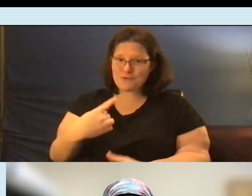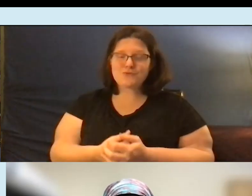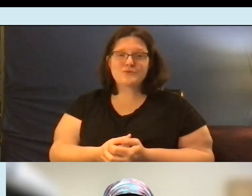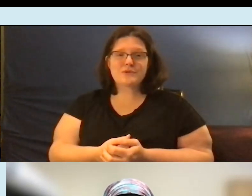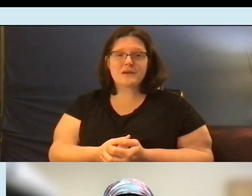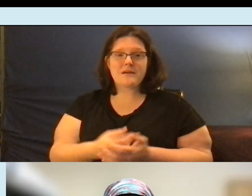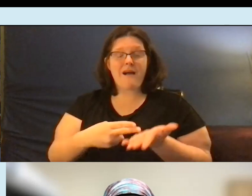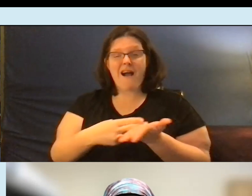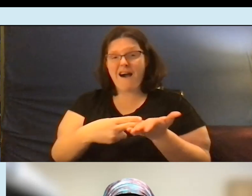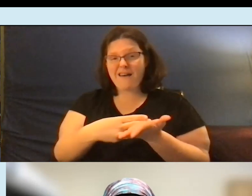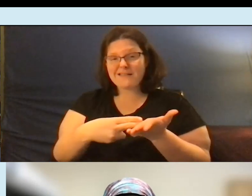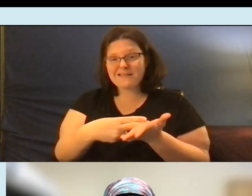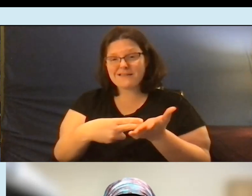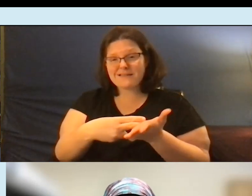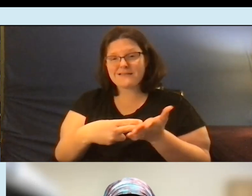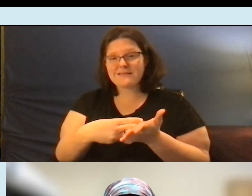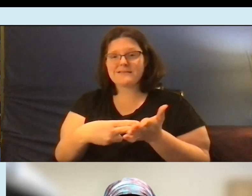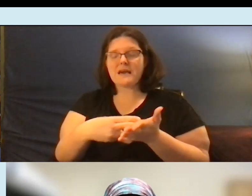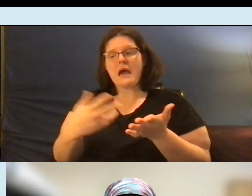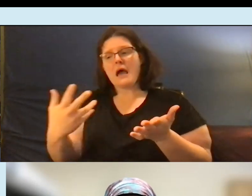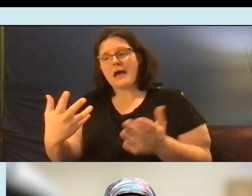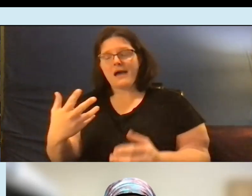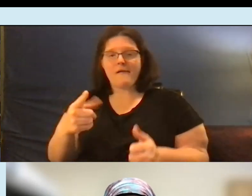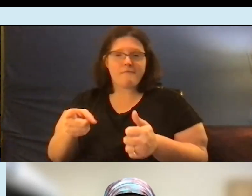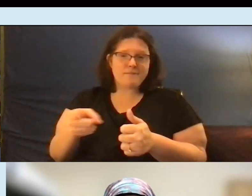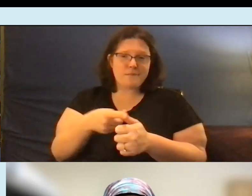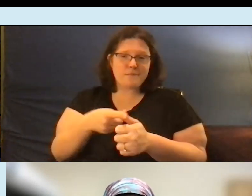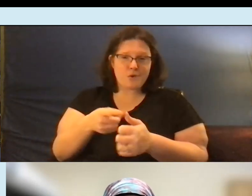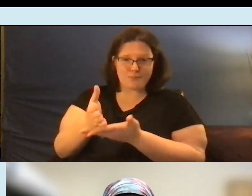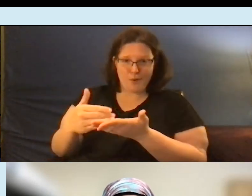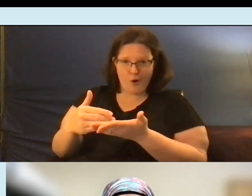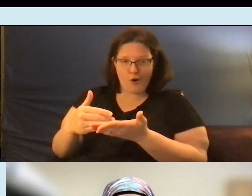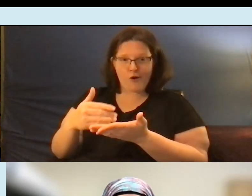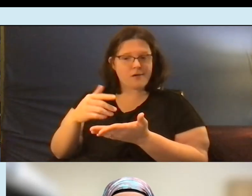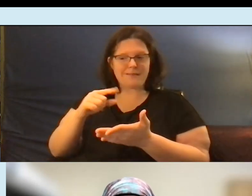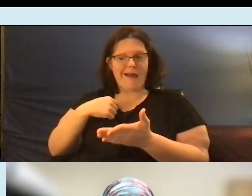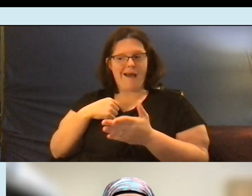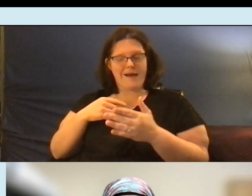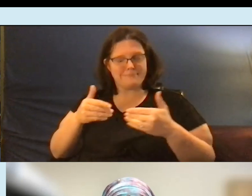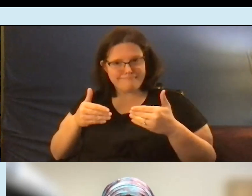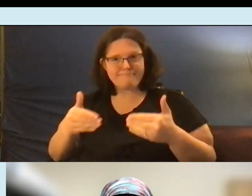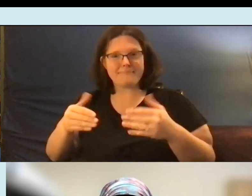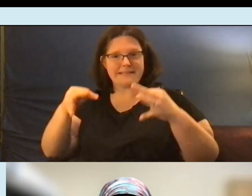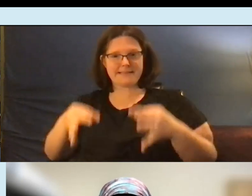honestly the first the first part was just deciding that I wanted to do it um which in